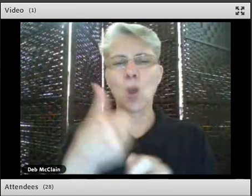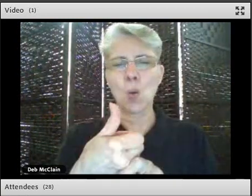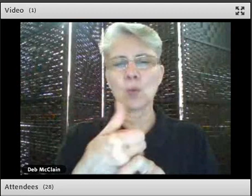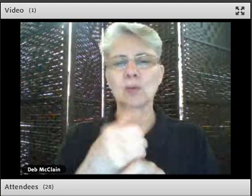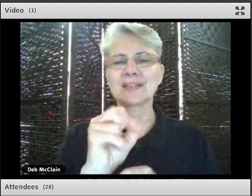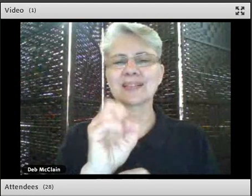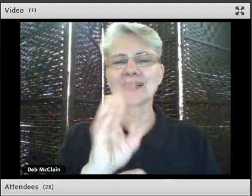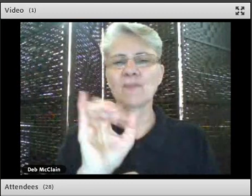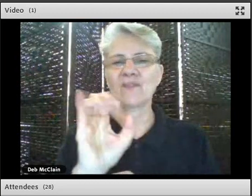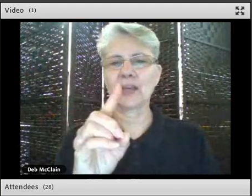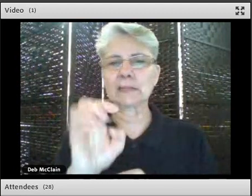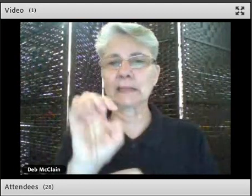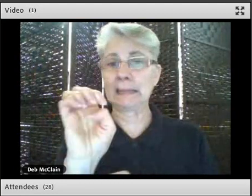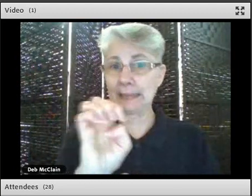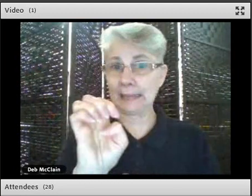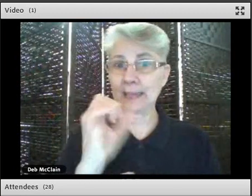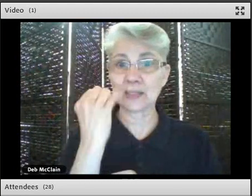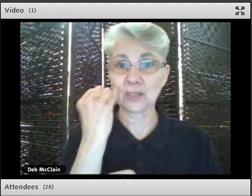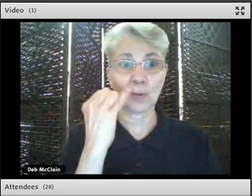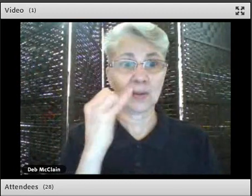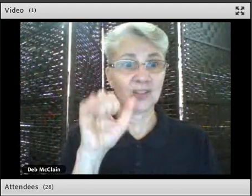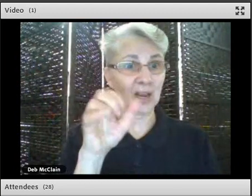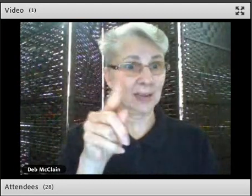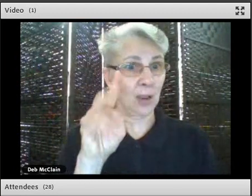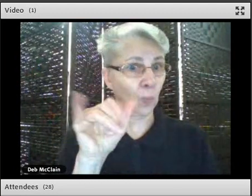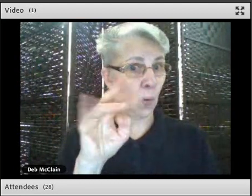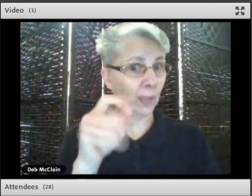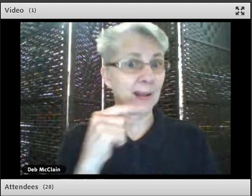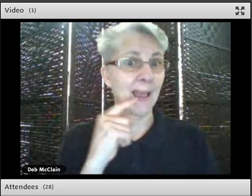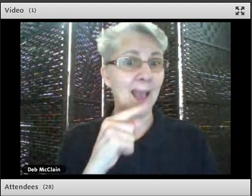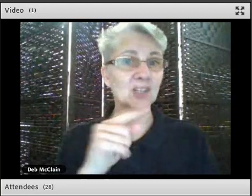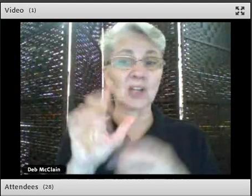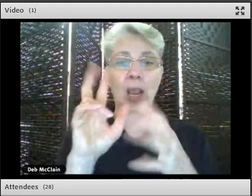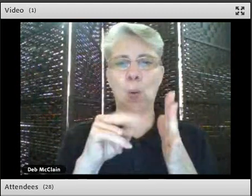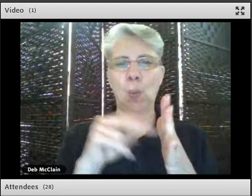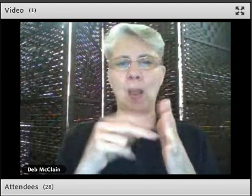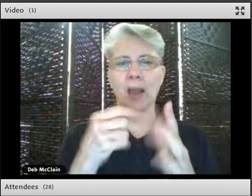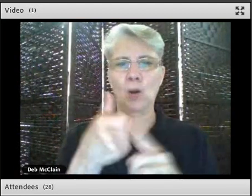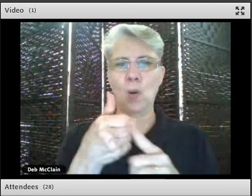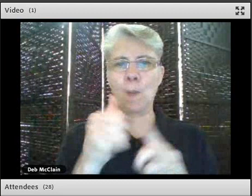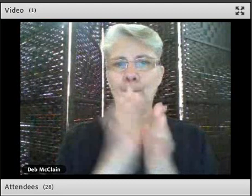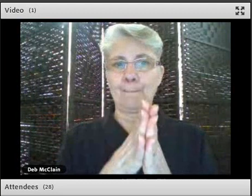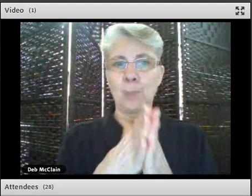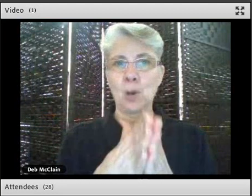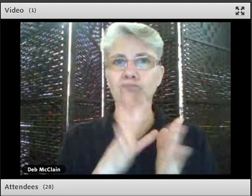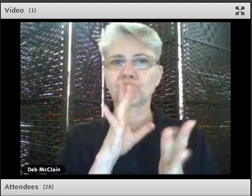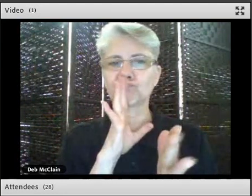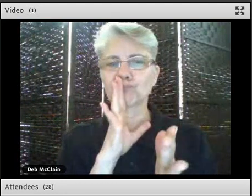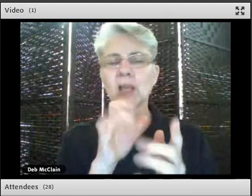she would get "narrator." And it is okay for narrator or illustrator or something like that